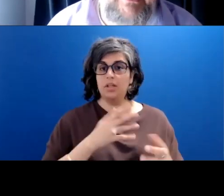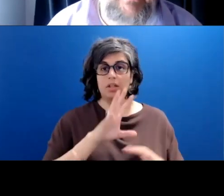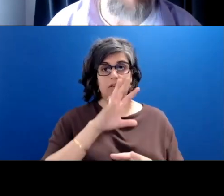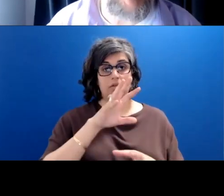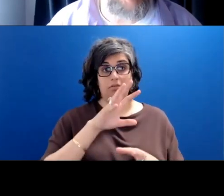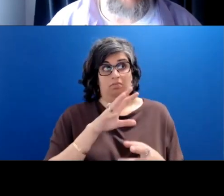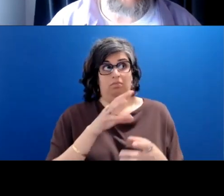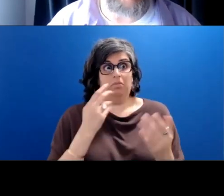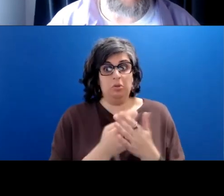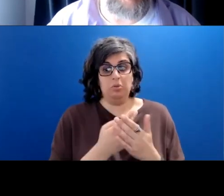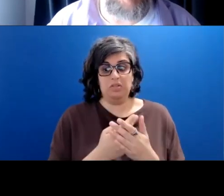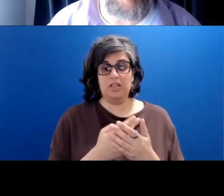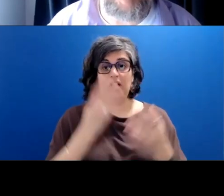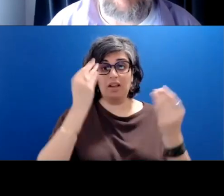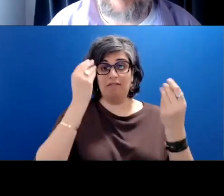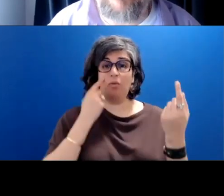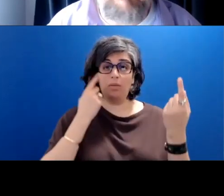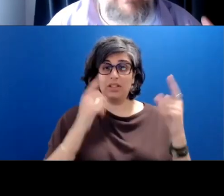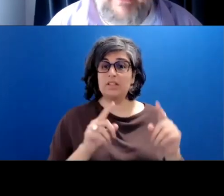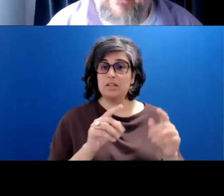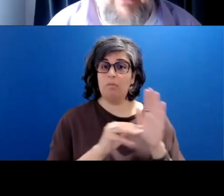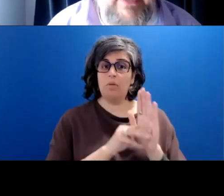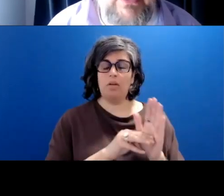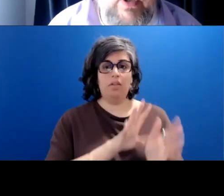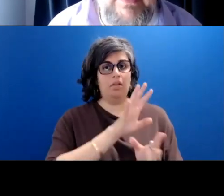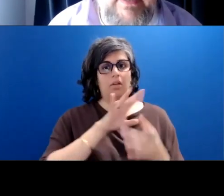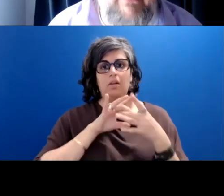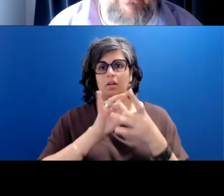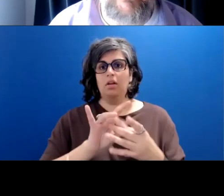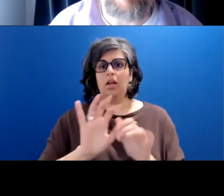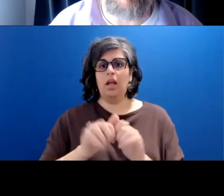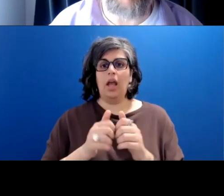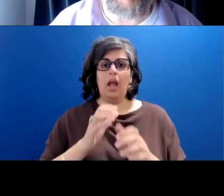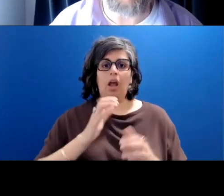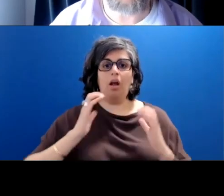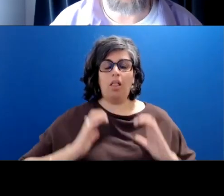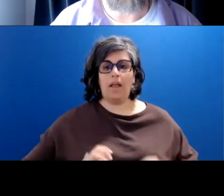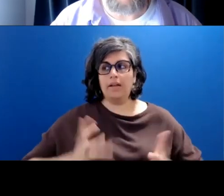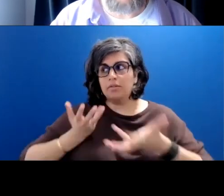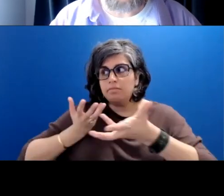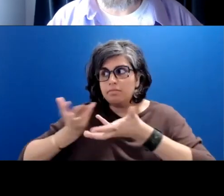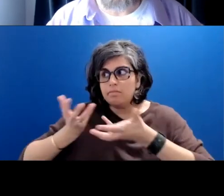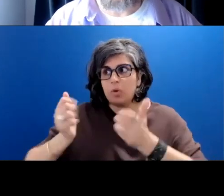these are things that contribute to, you know, how clients work together with their providers.